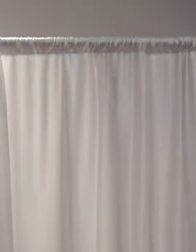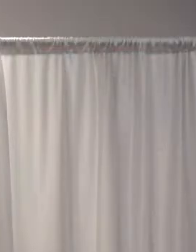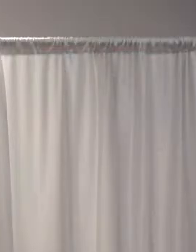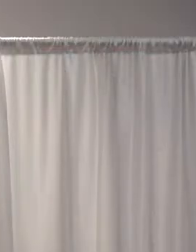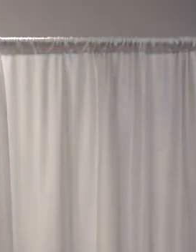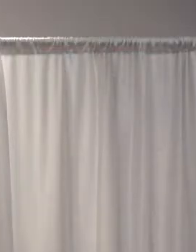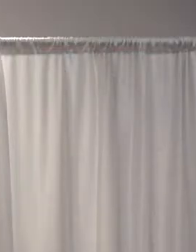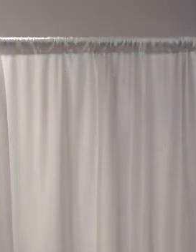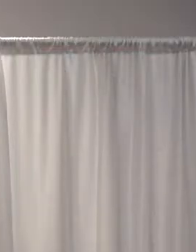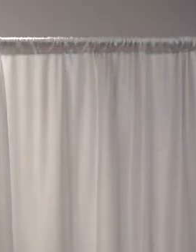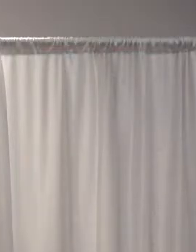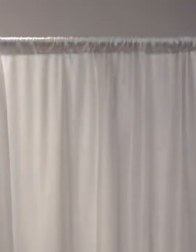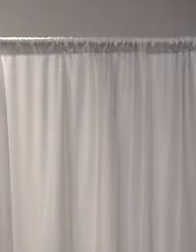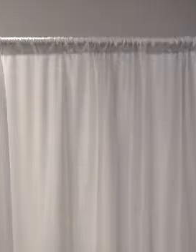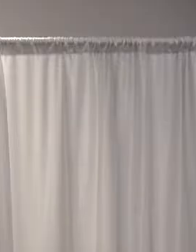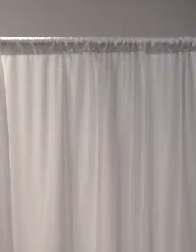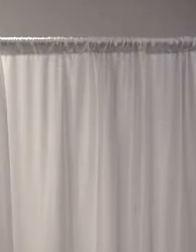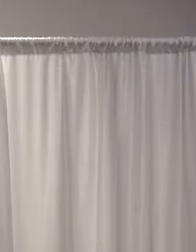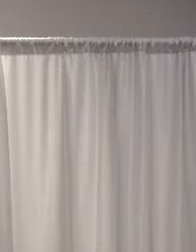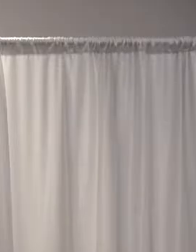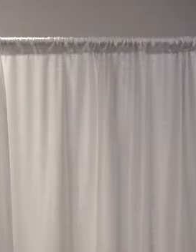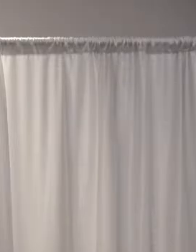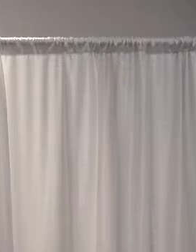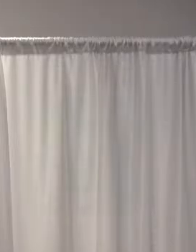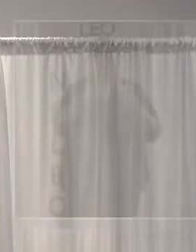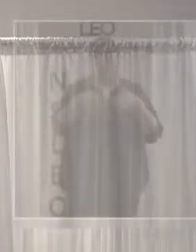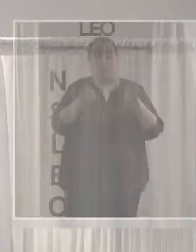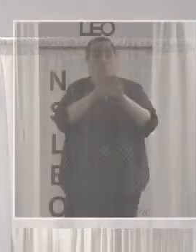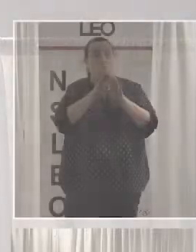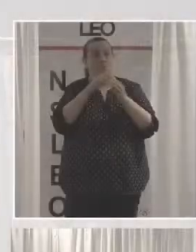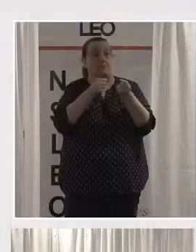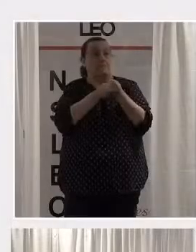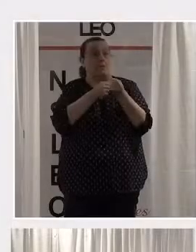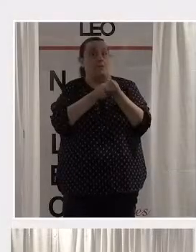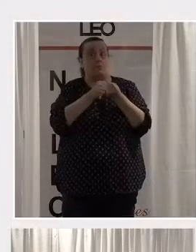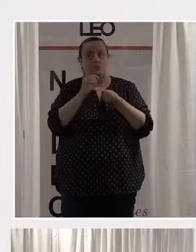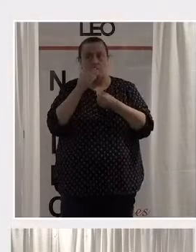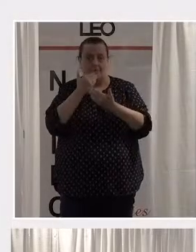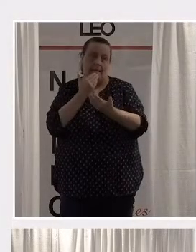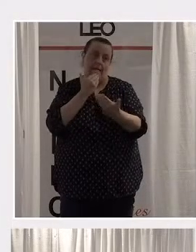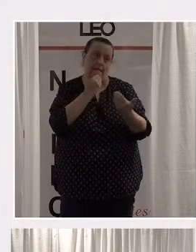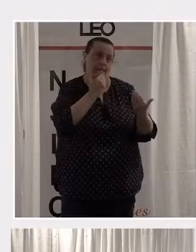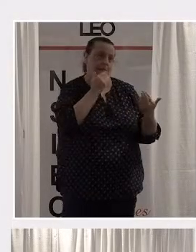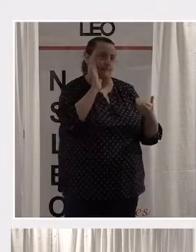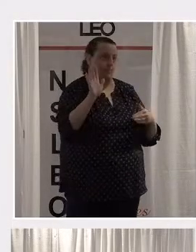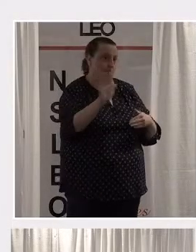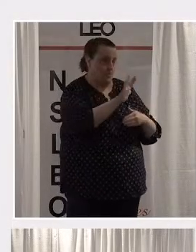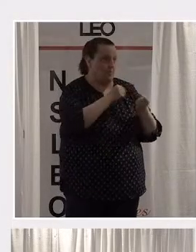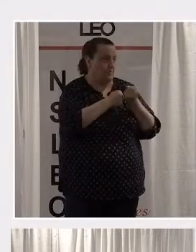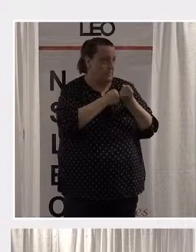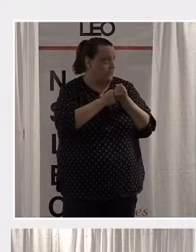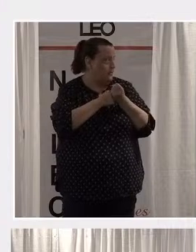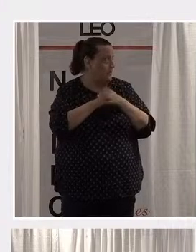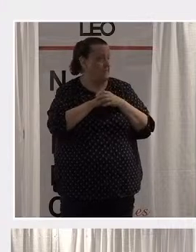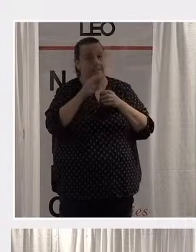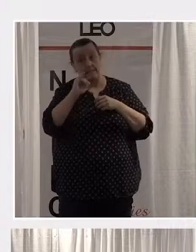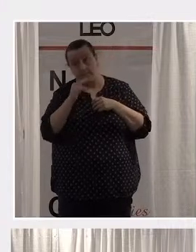AND IN CLOSING, I WOULD LIKE TO THANK OUR SPONSORS FOR THEIR SUPPORT. AGAIN, THE SMITH FAMILY,